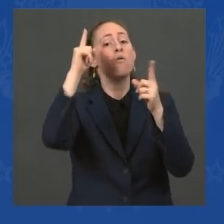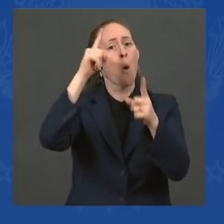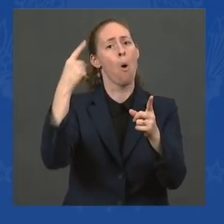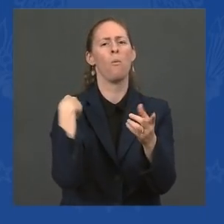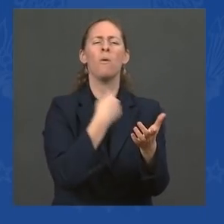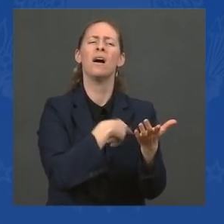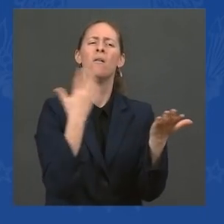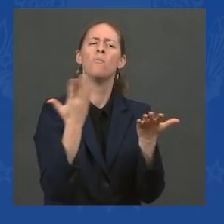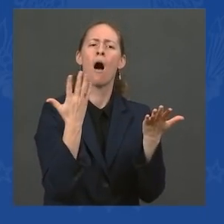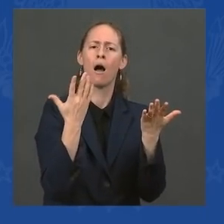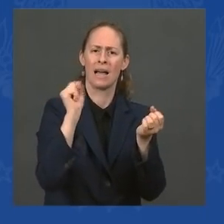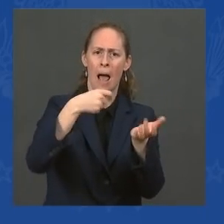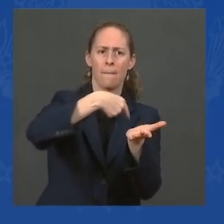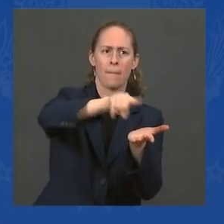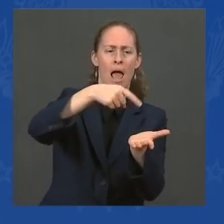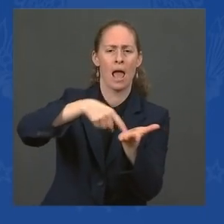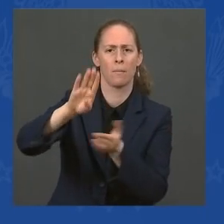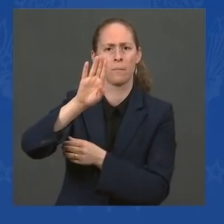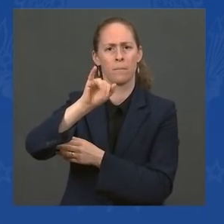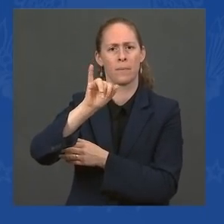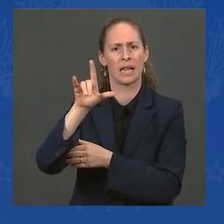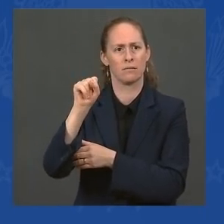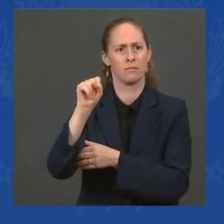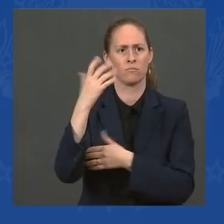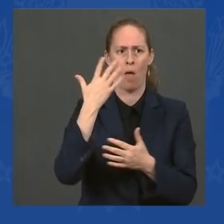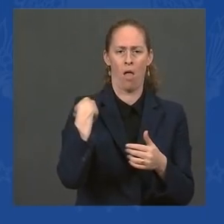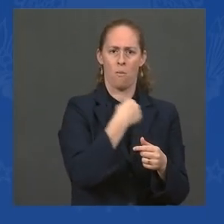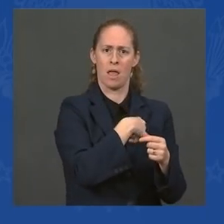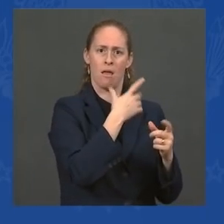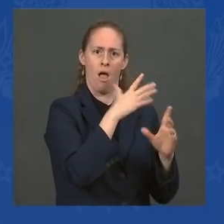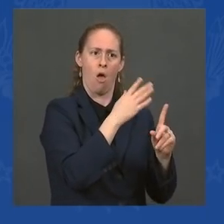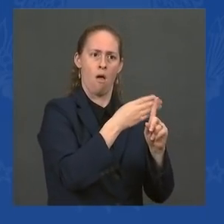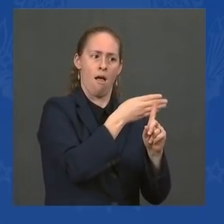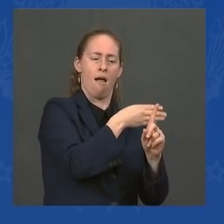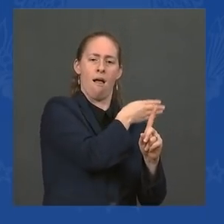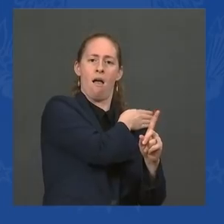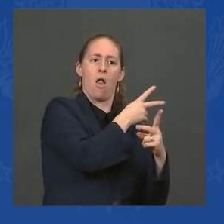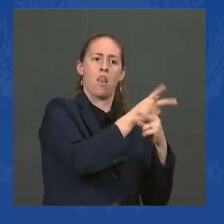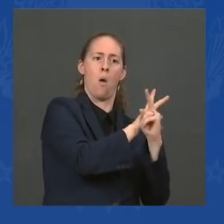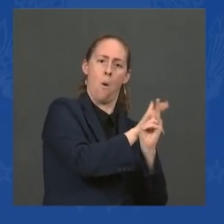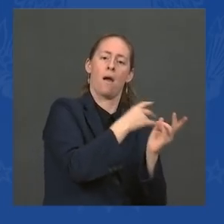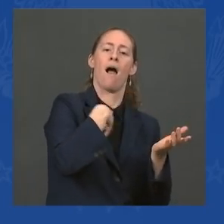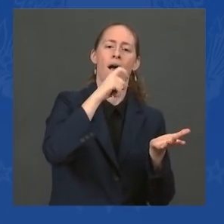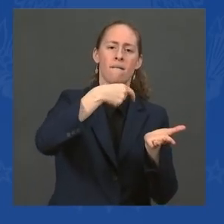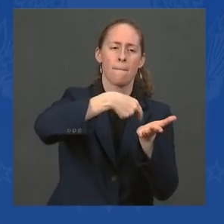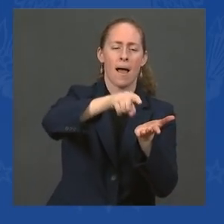Therefore, voting to extend the debt limit is an important bipartisan action to reinforce the full faith and credit of the United States.